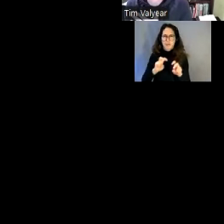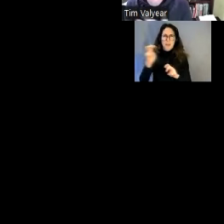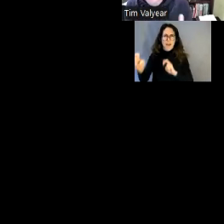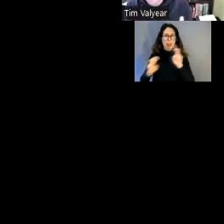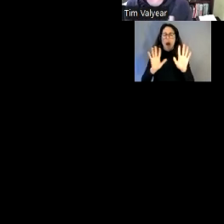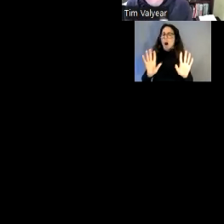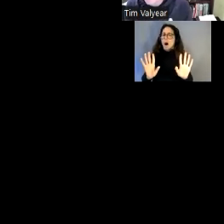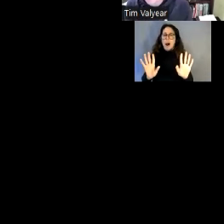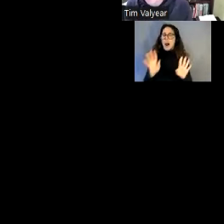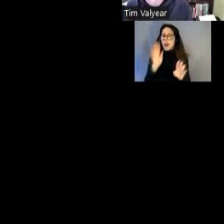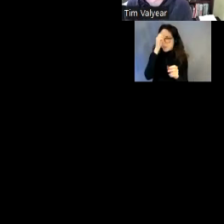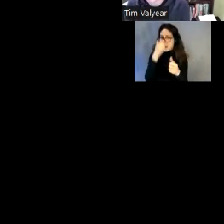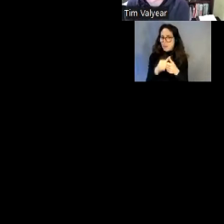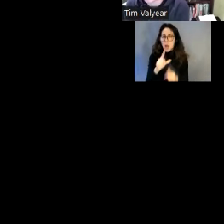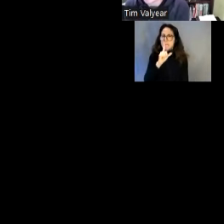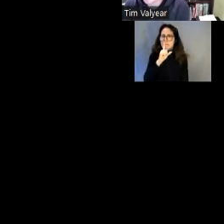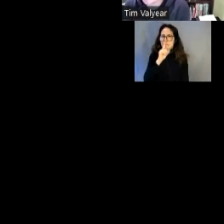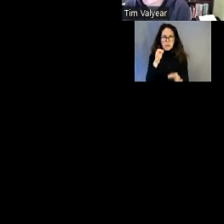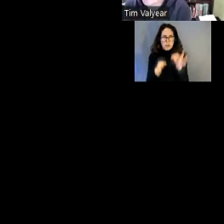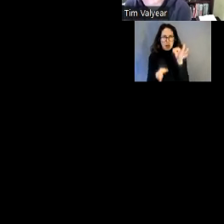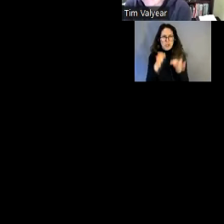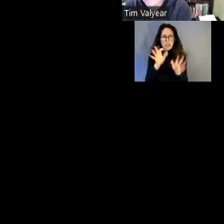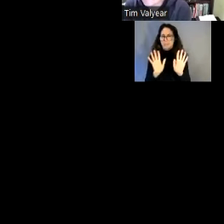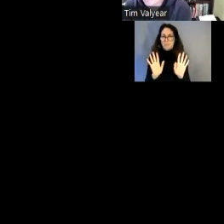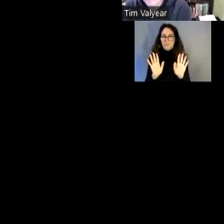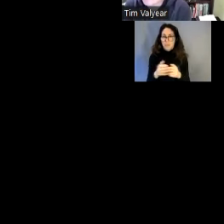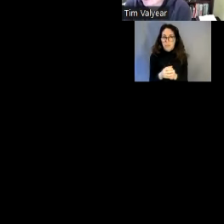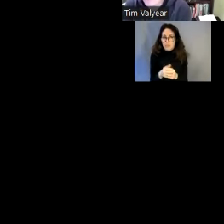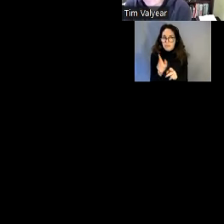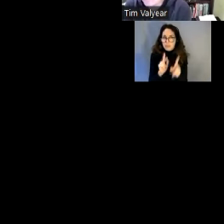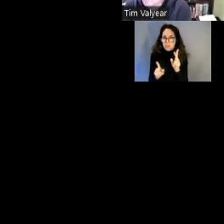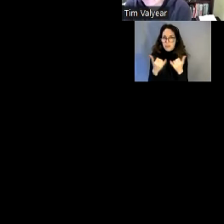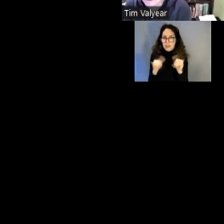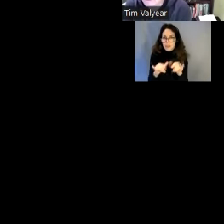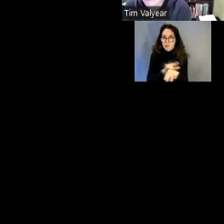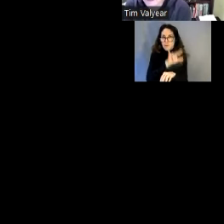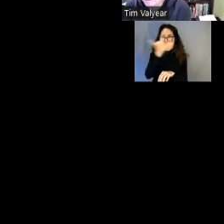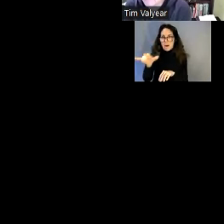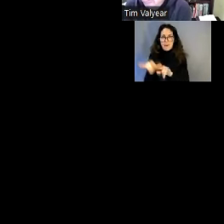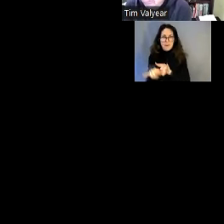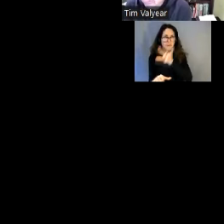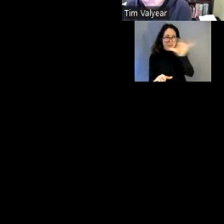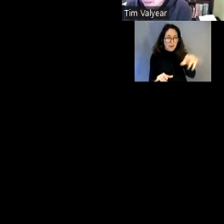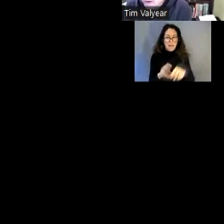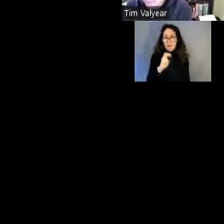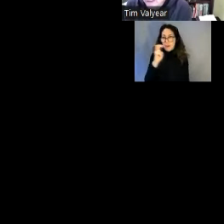and what's going on in China right now, and we know that people have been travelling, and there is no judgment in